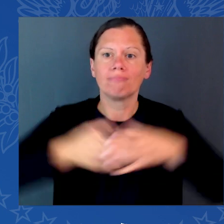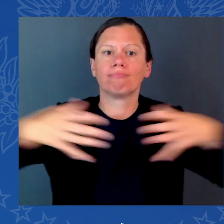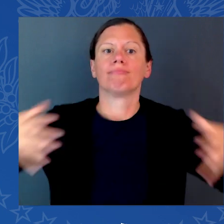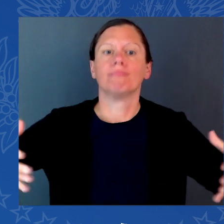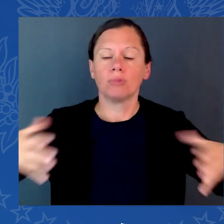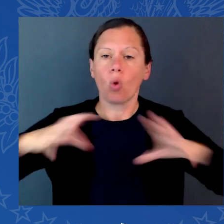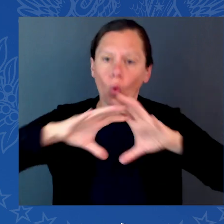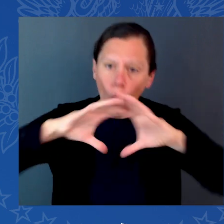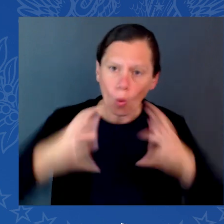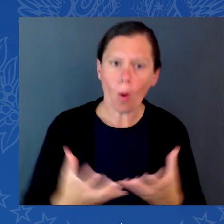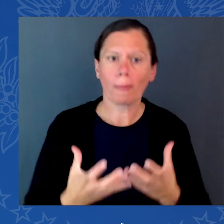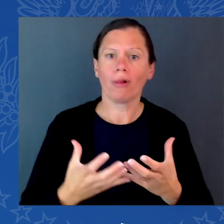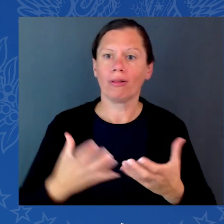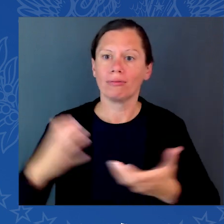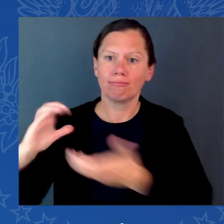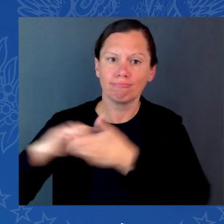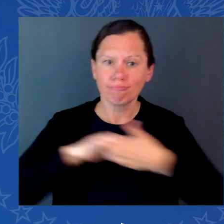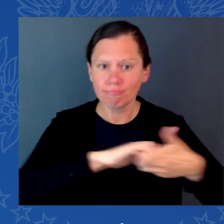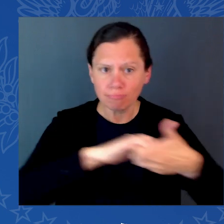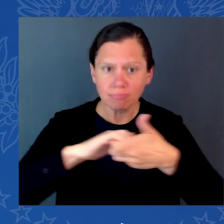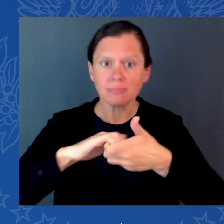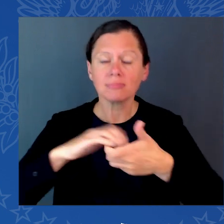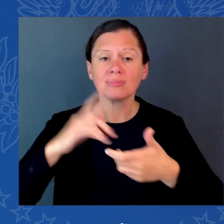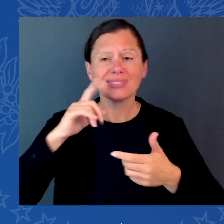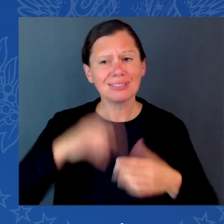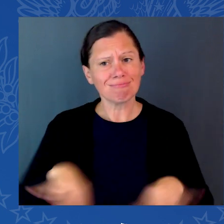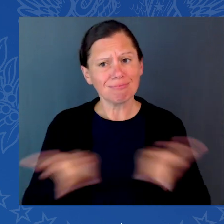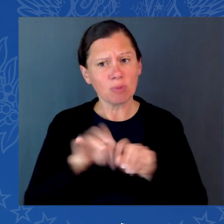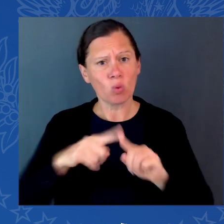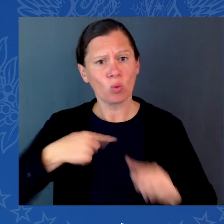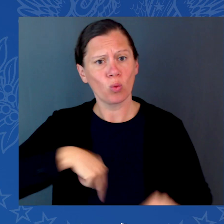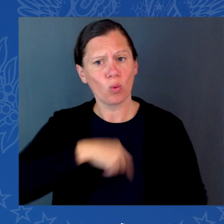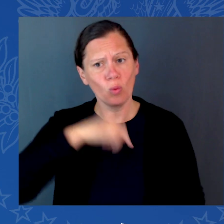between different countries, but also increase mutual trust.